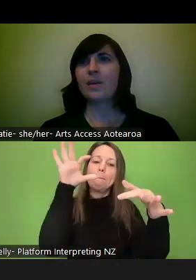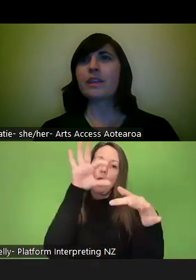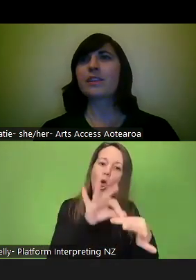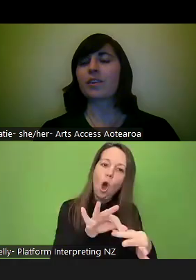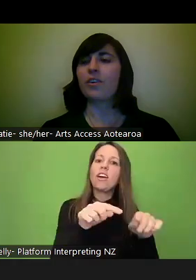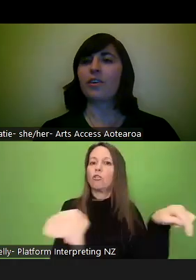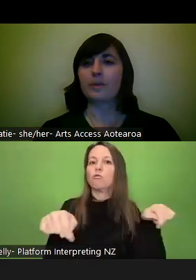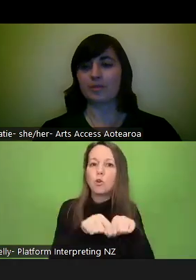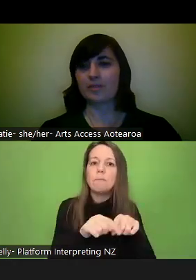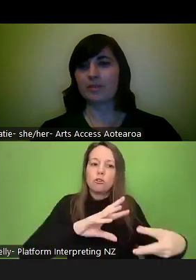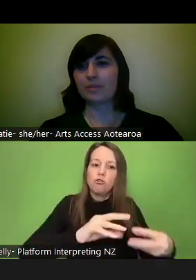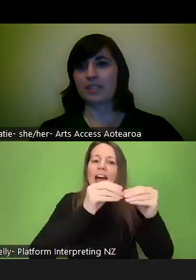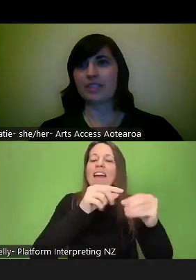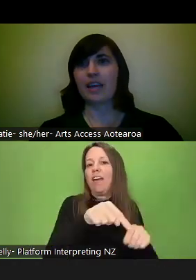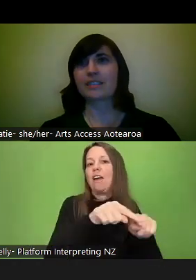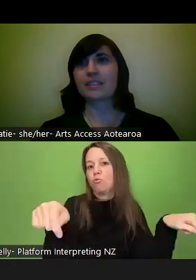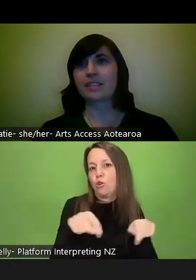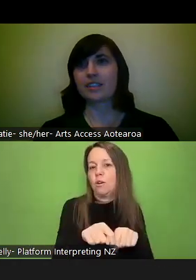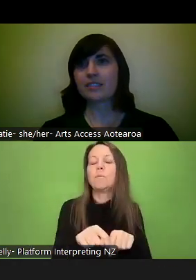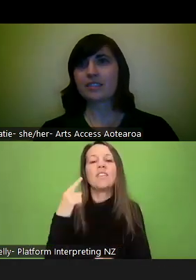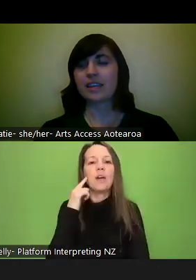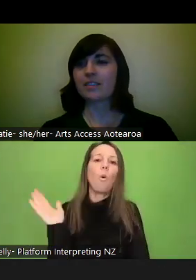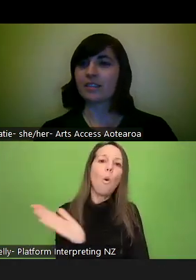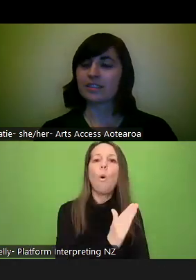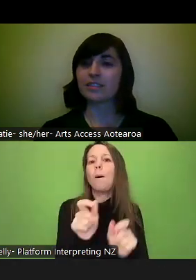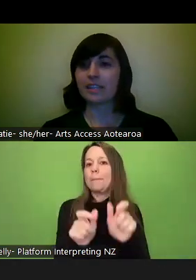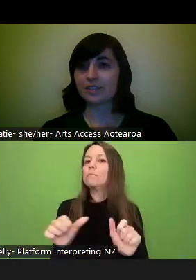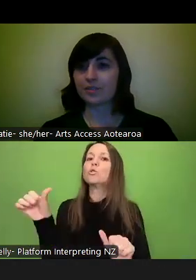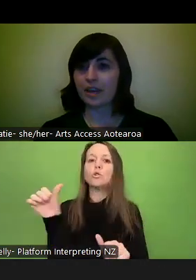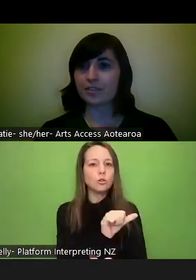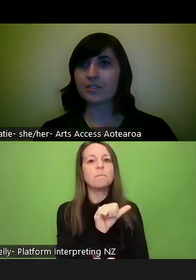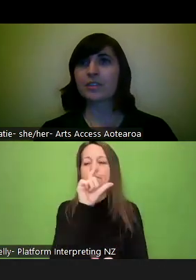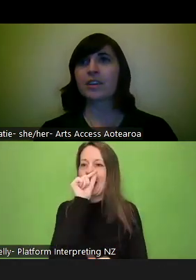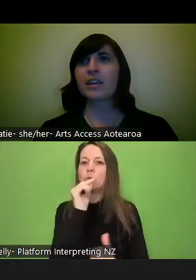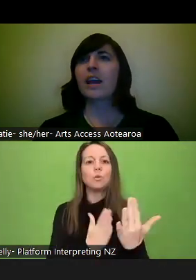We think that all people should be able to access the arts as audiences and creators.